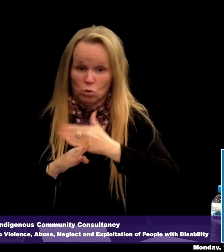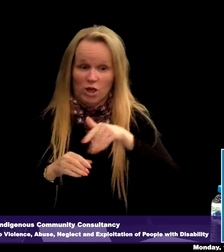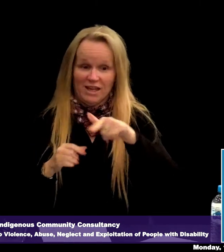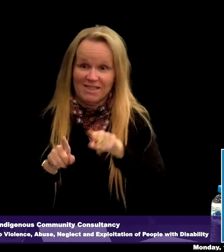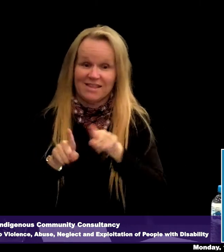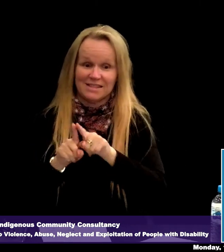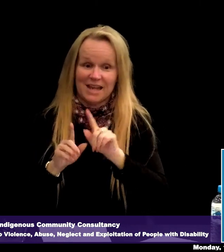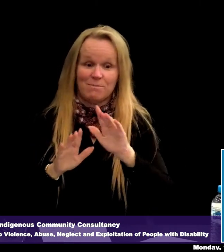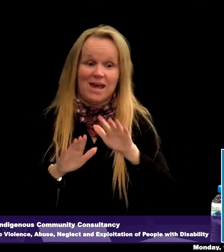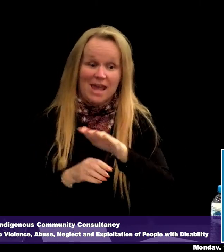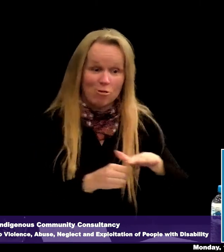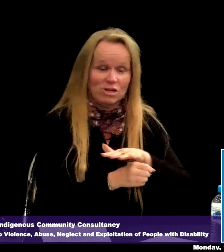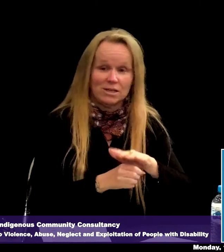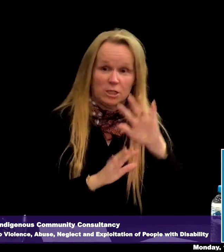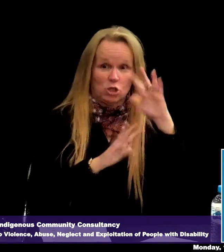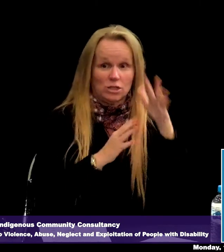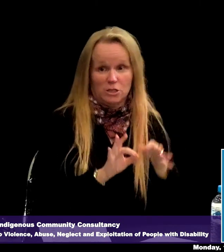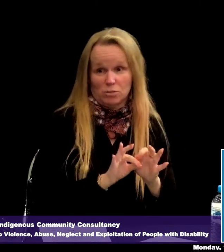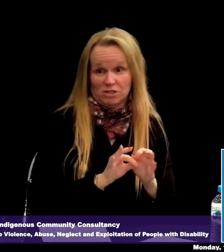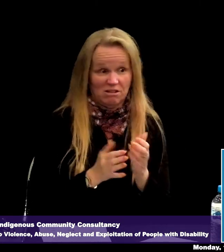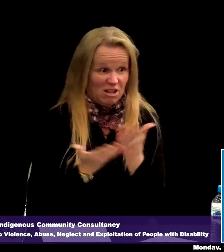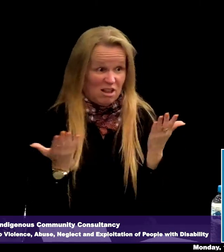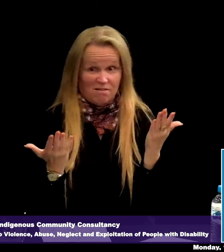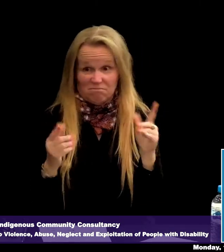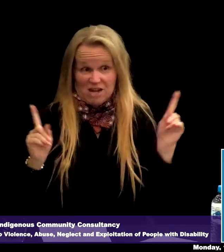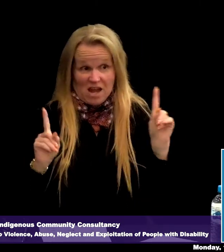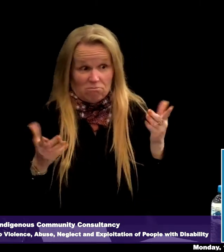qualified to be able to work in the same kinds of areas that Auslan interpreters do.